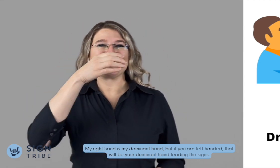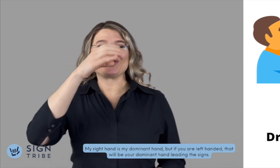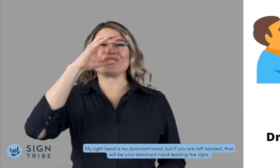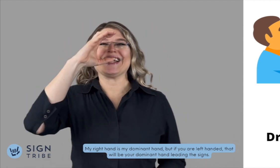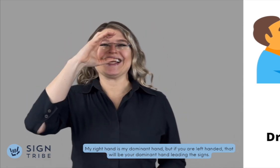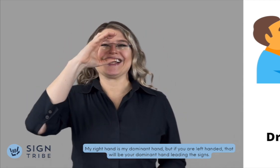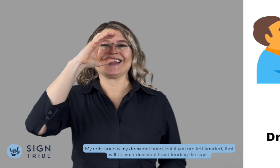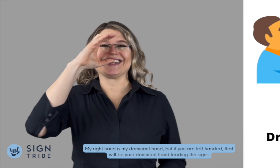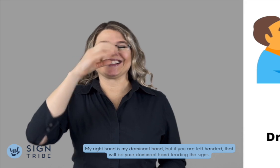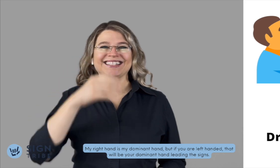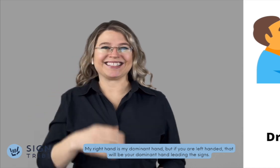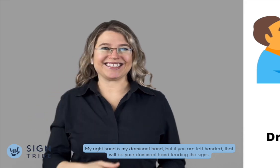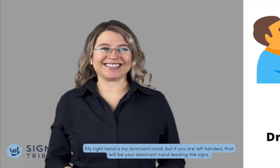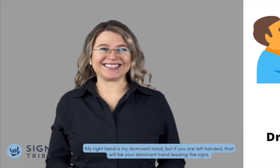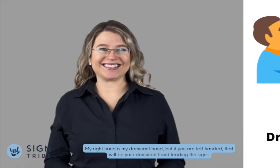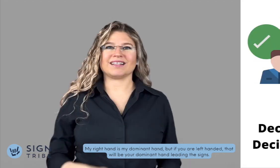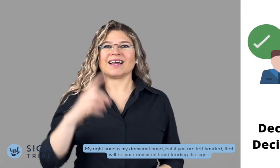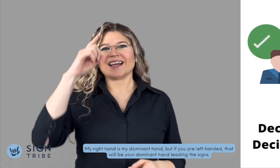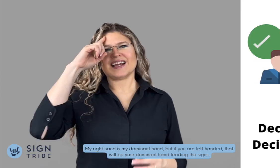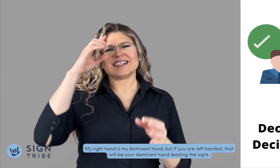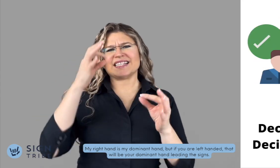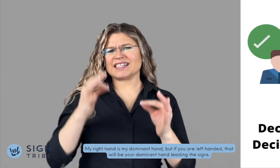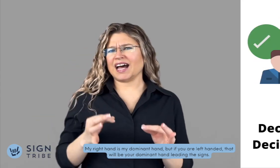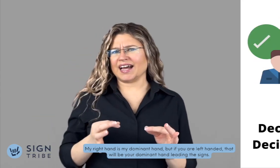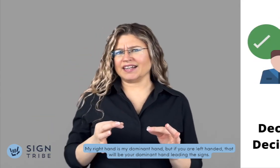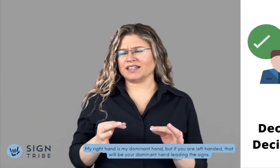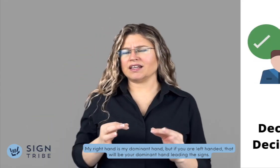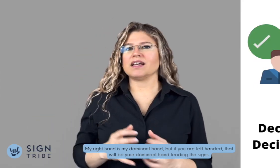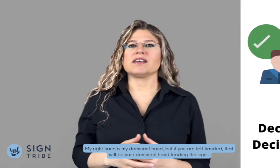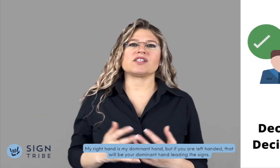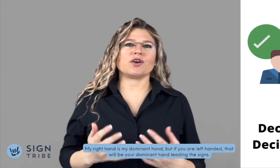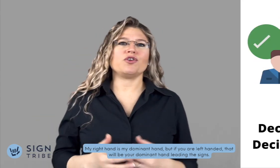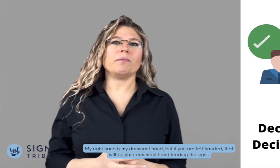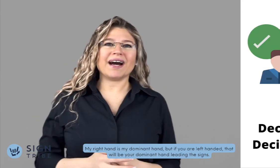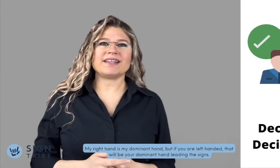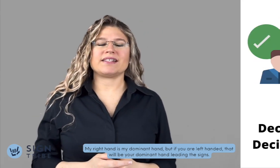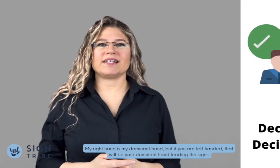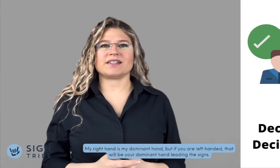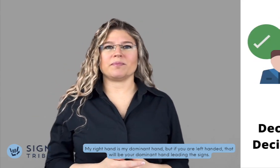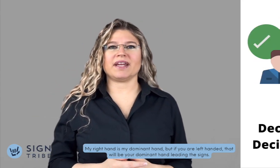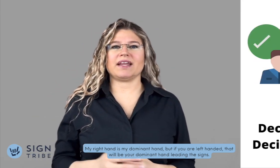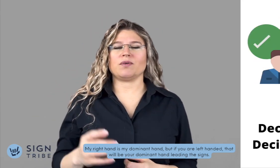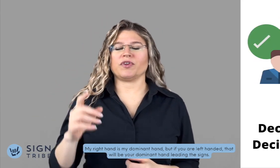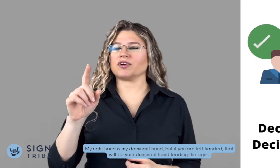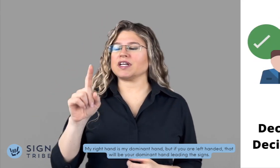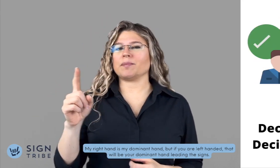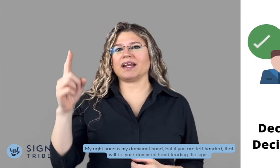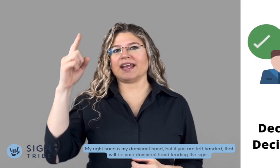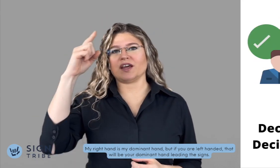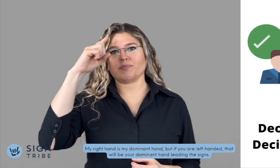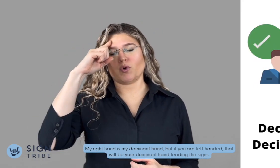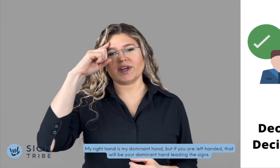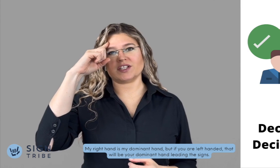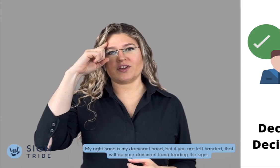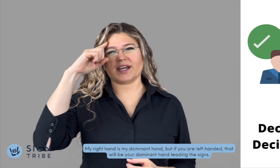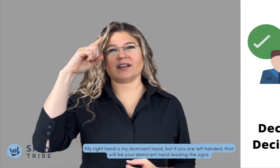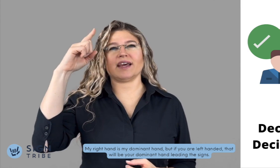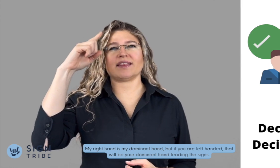Drink. Decide. So you might see somebody with their dominant hand point to their head like,